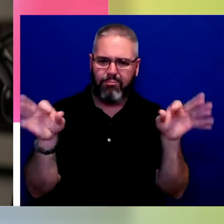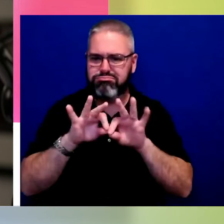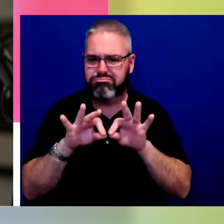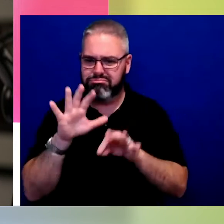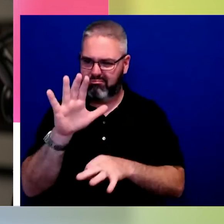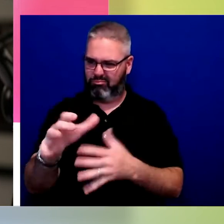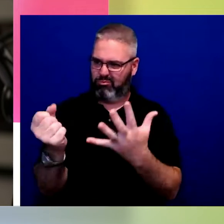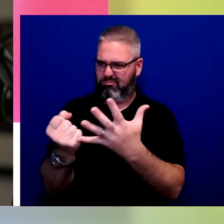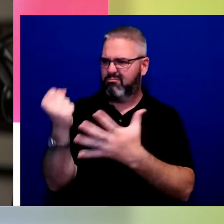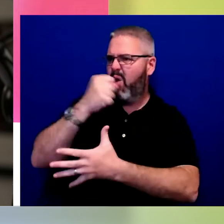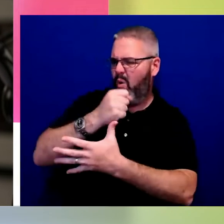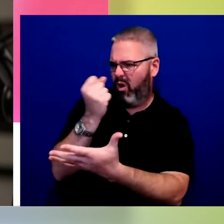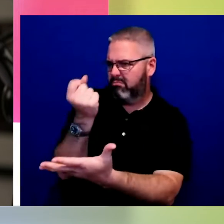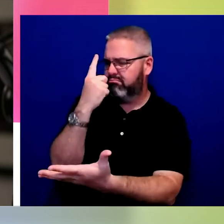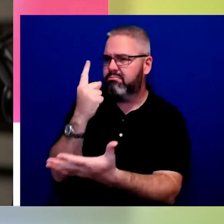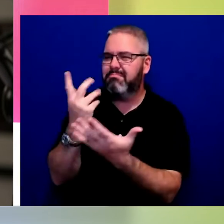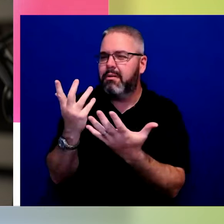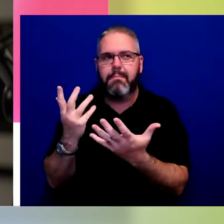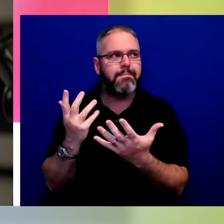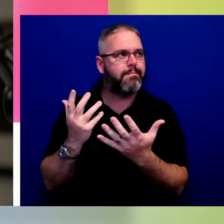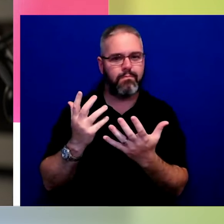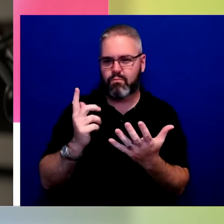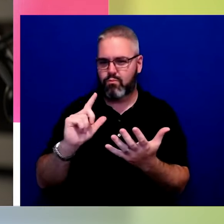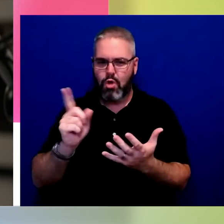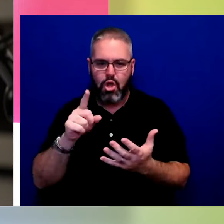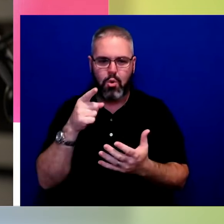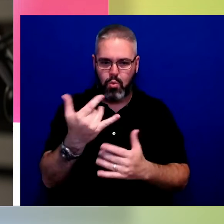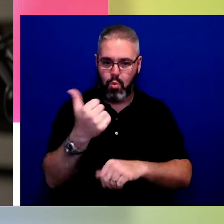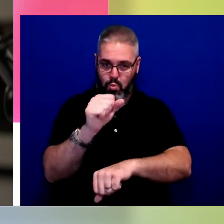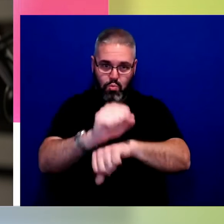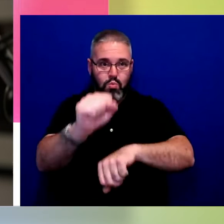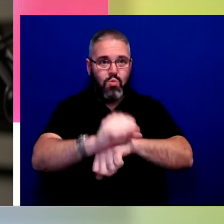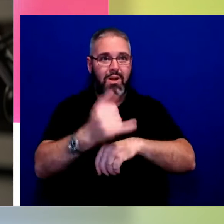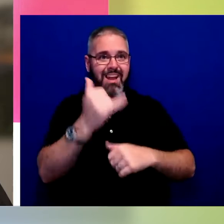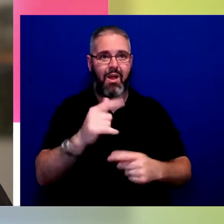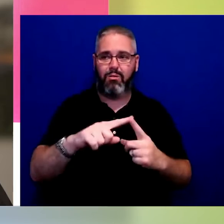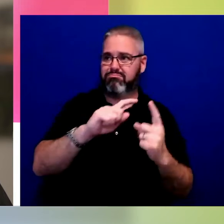but you now work to fund others doing the same?